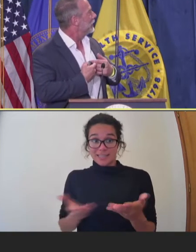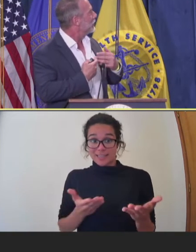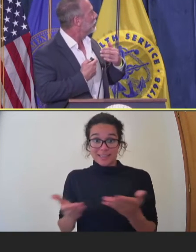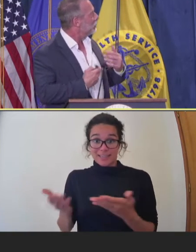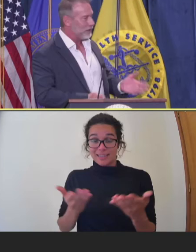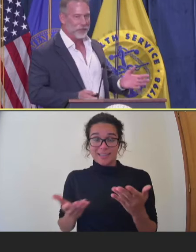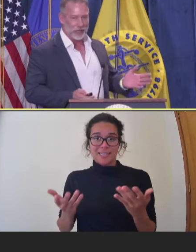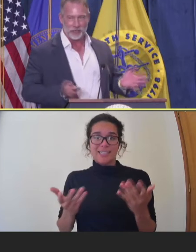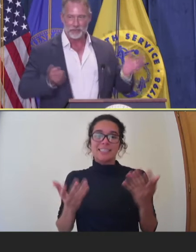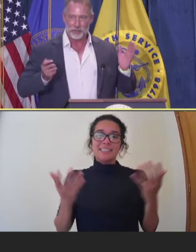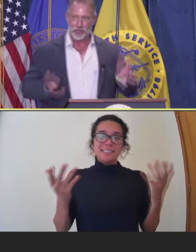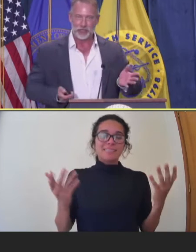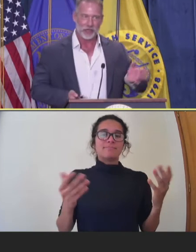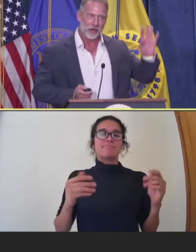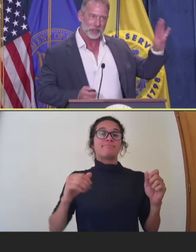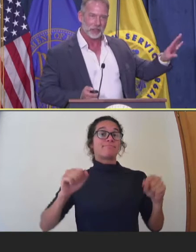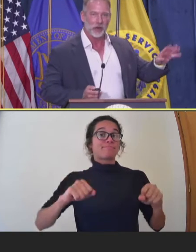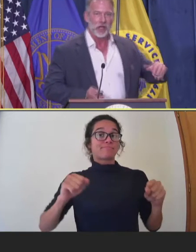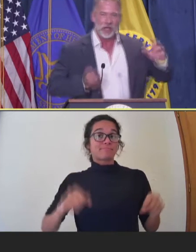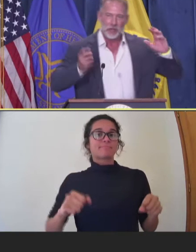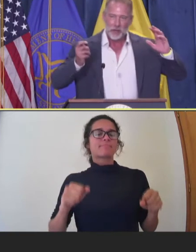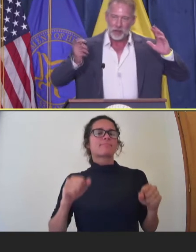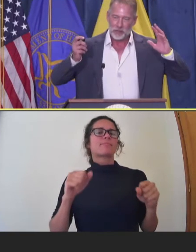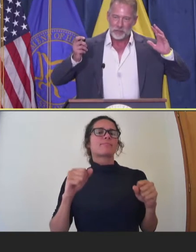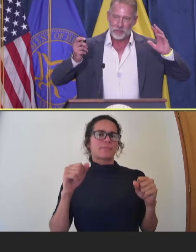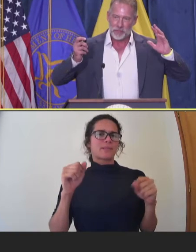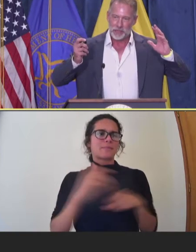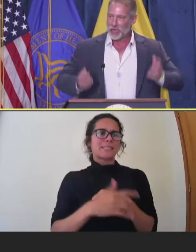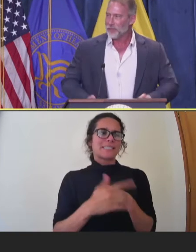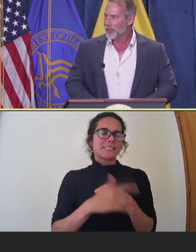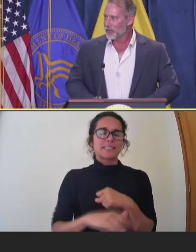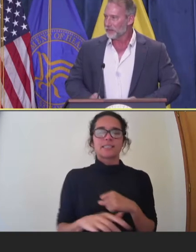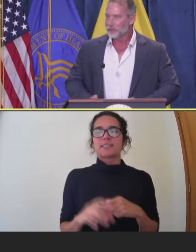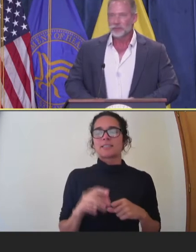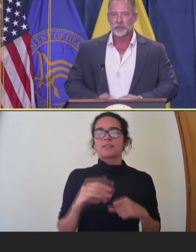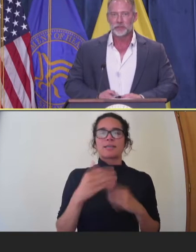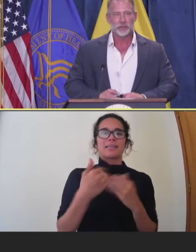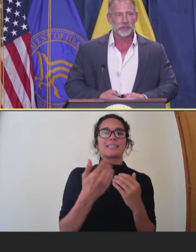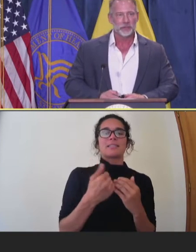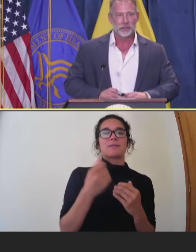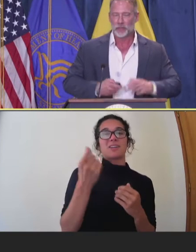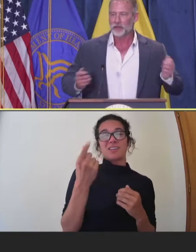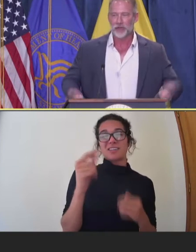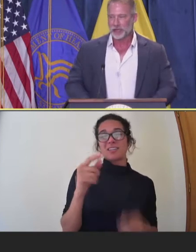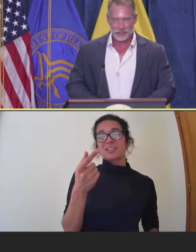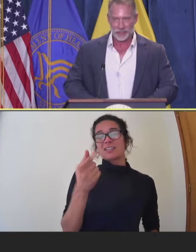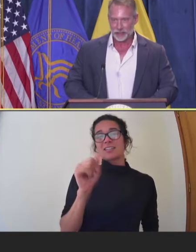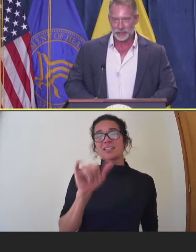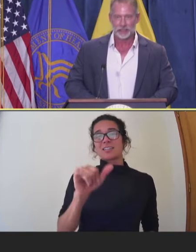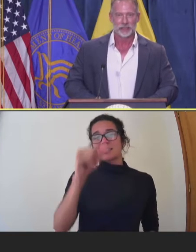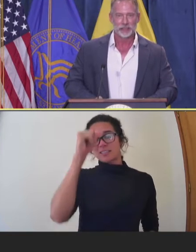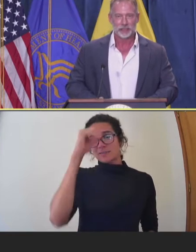it could have been pretty easy. Also, gay men love vaccines,